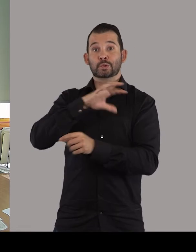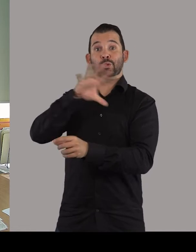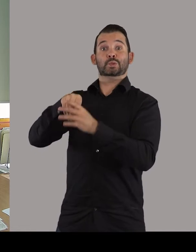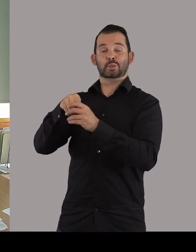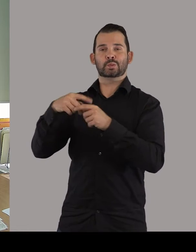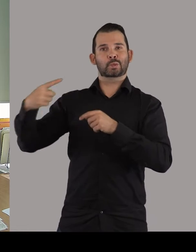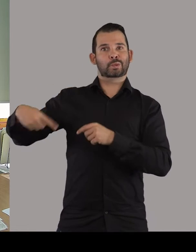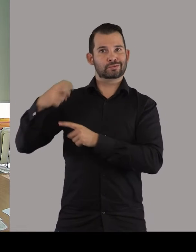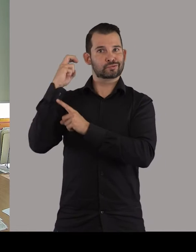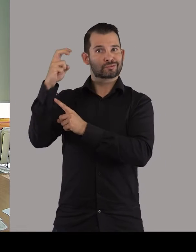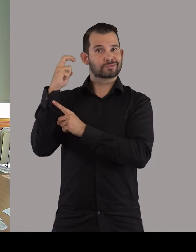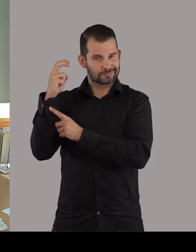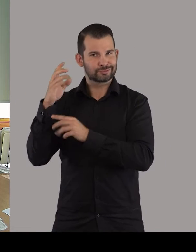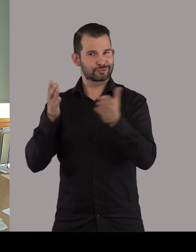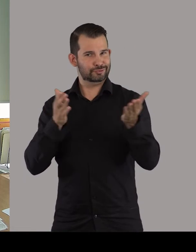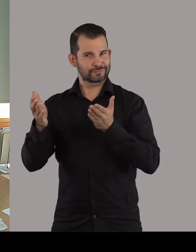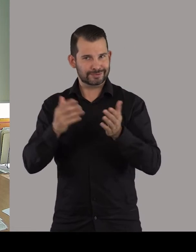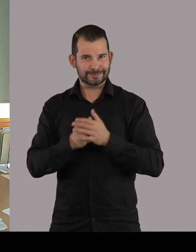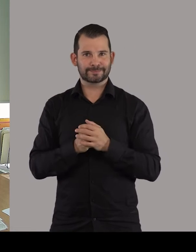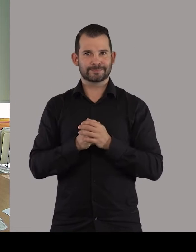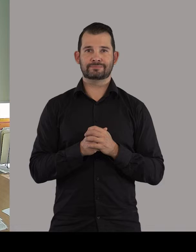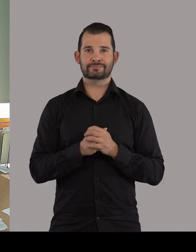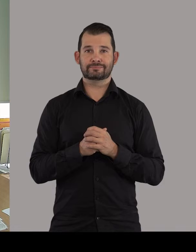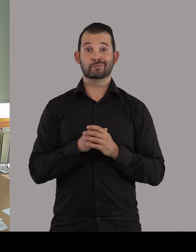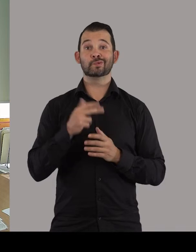including Wheel-Trans services.